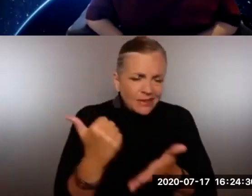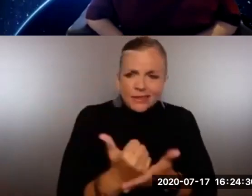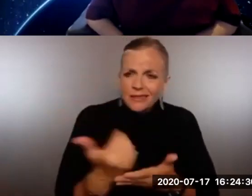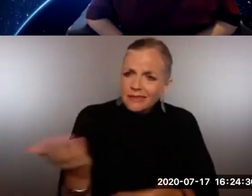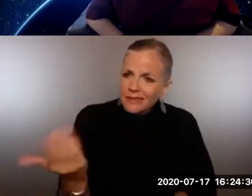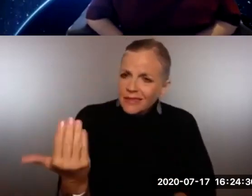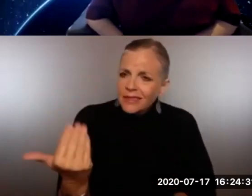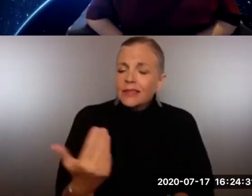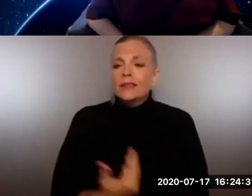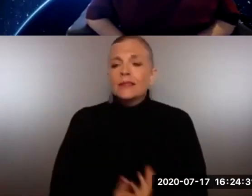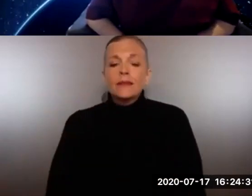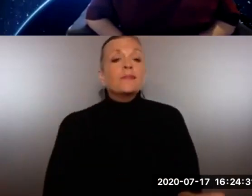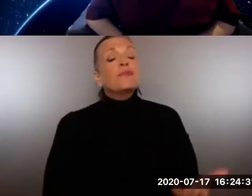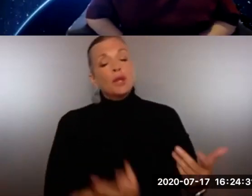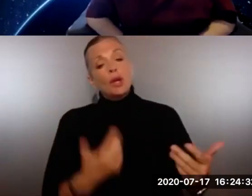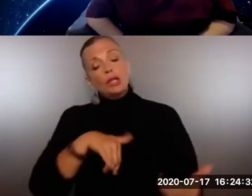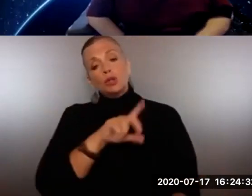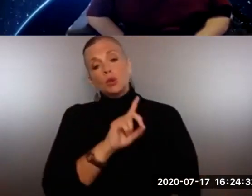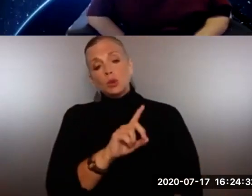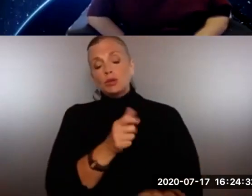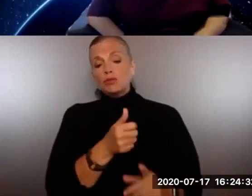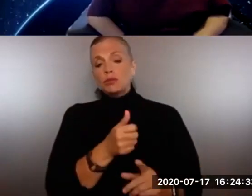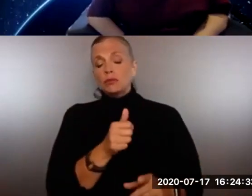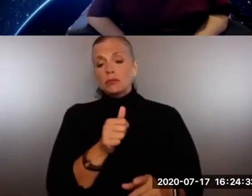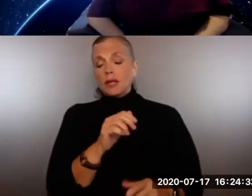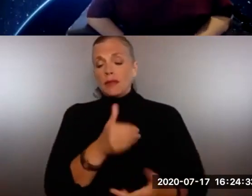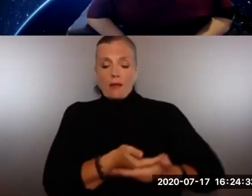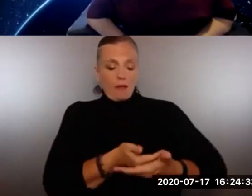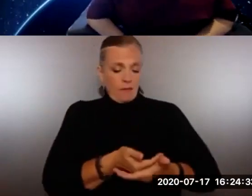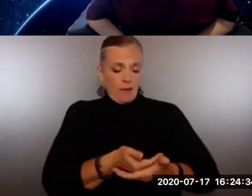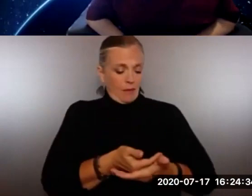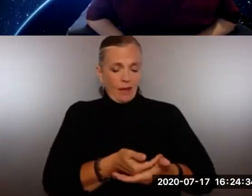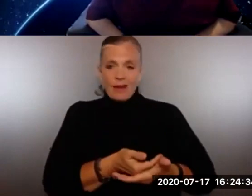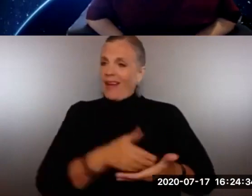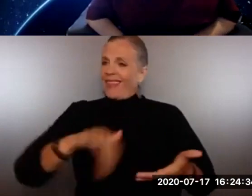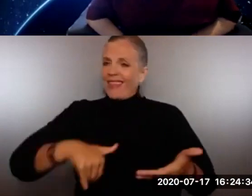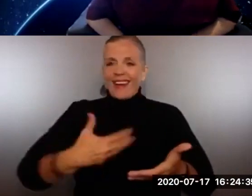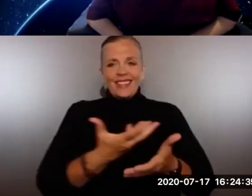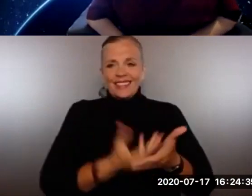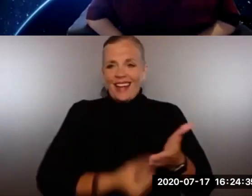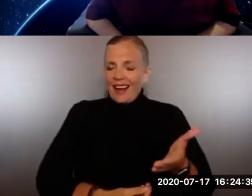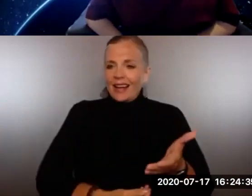So the child, in fact, had not died because he was fed.